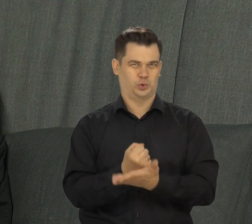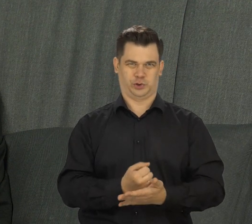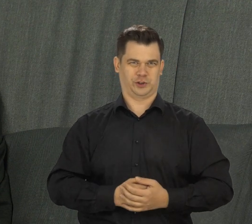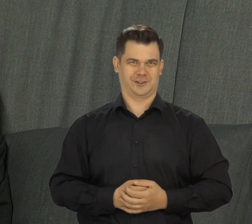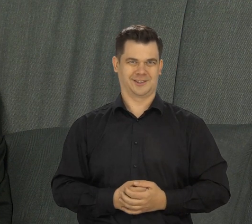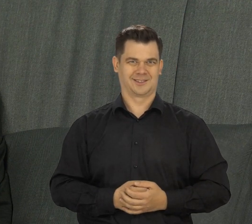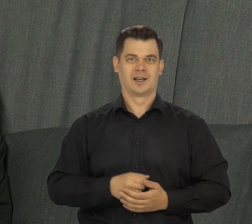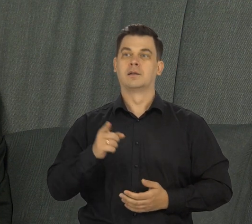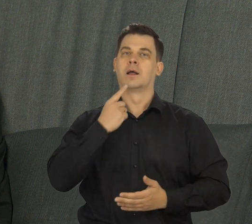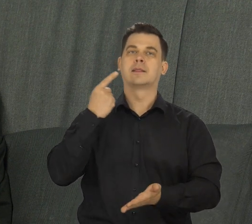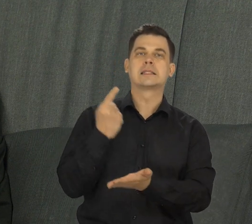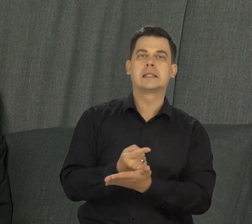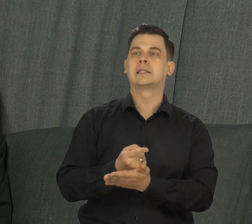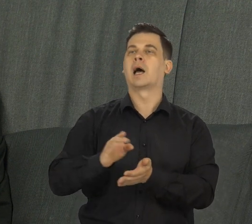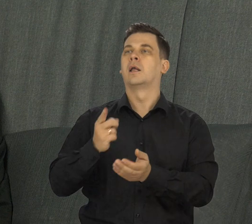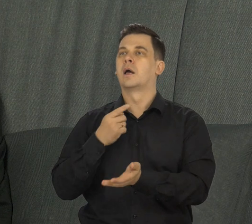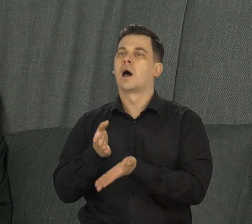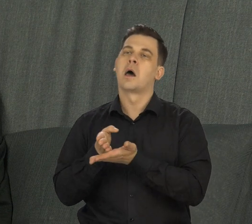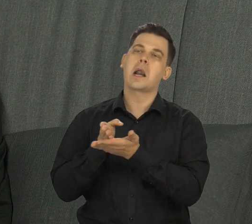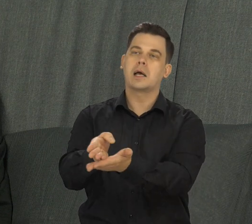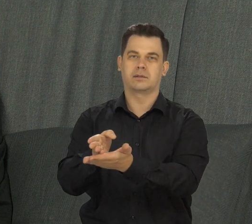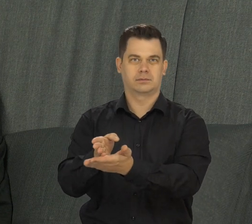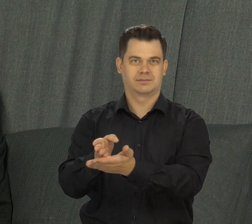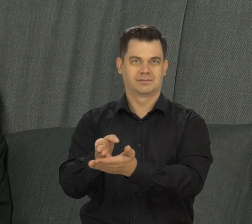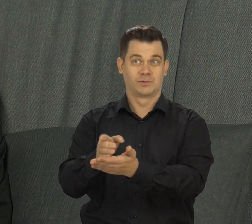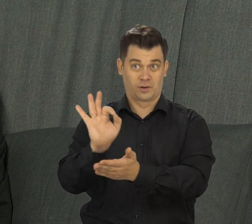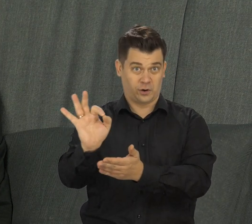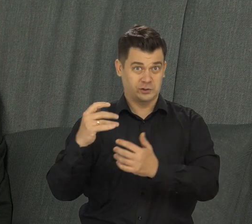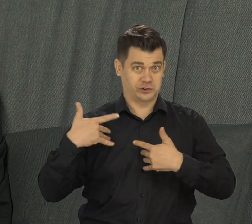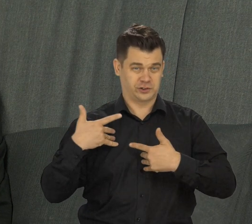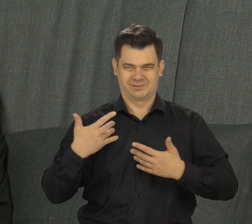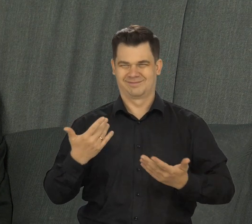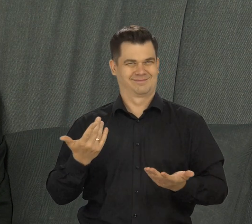They don't need things to be decided for them, or much less arrange their lives for them.